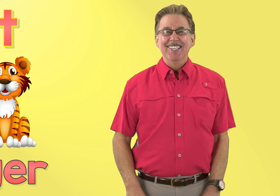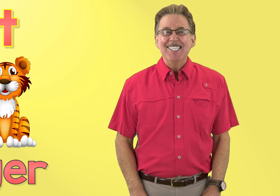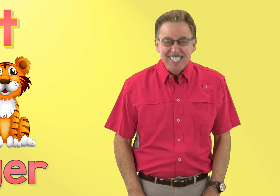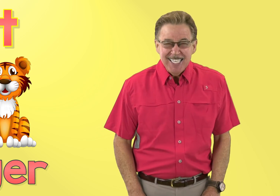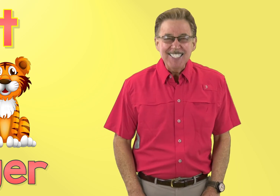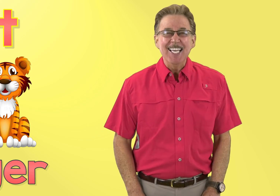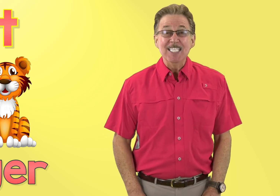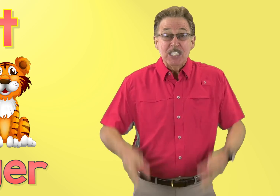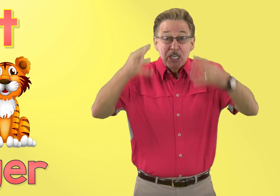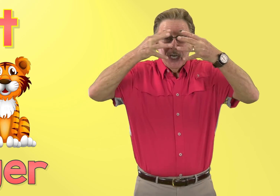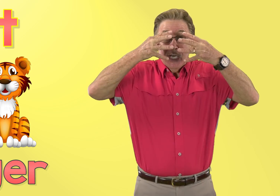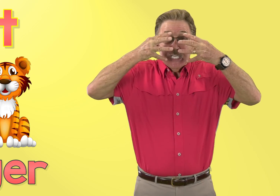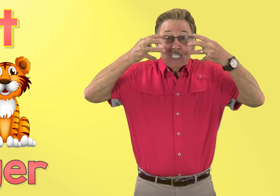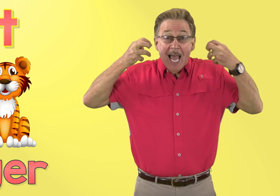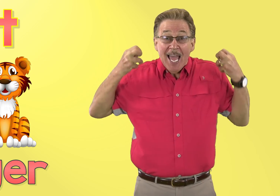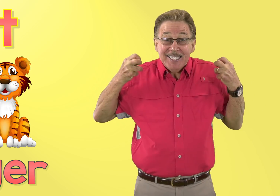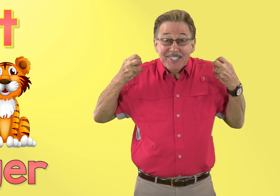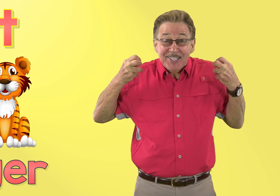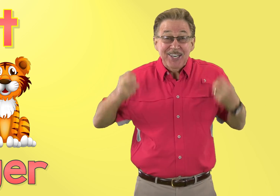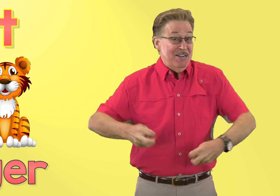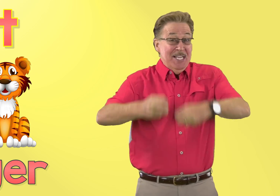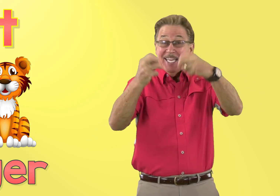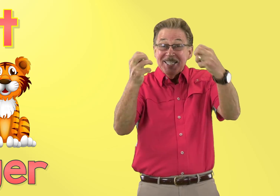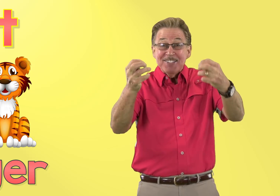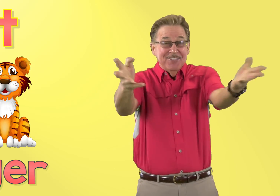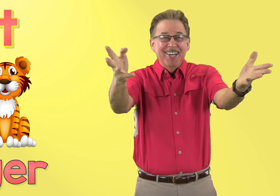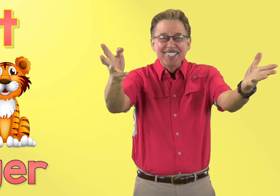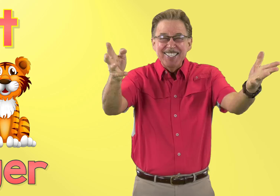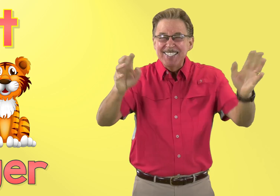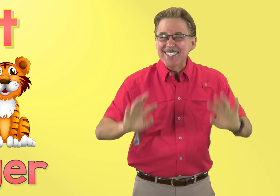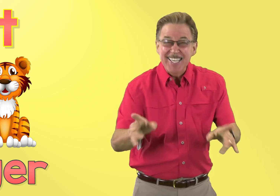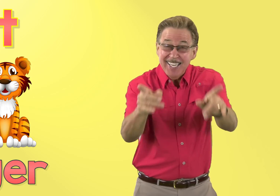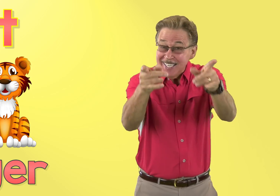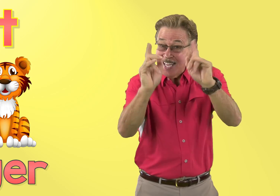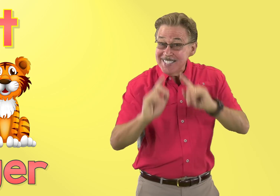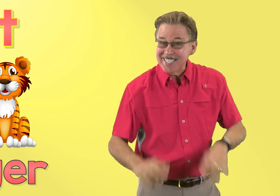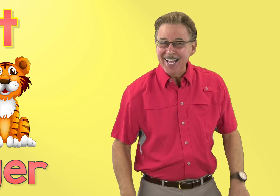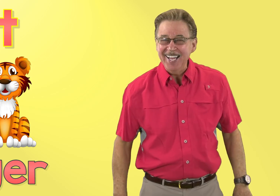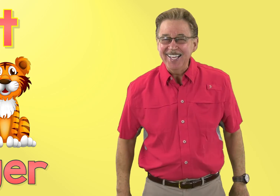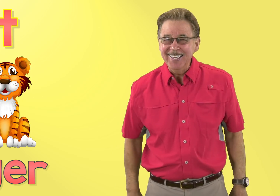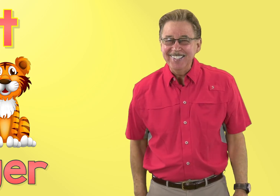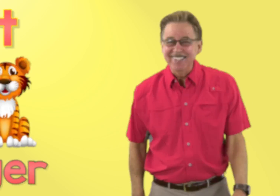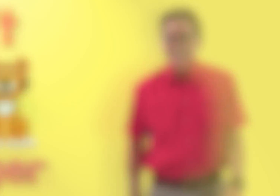T t says /t/ tiger It's fun to sing and sign